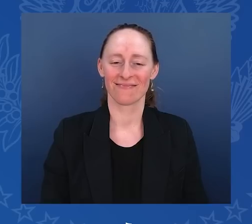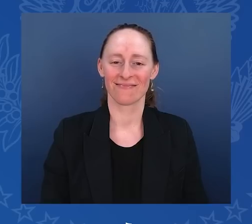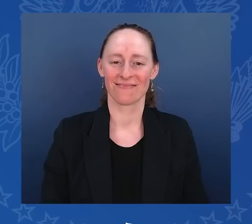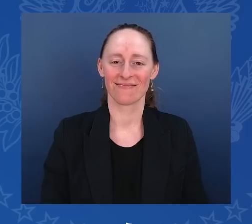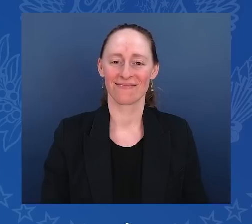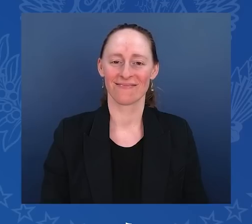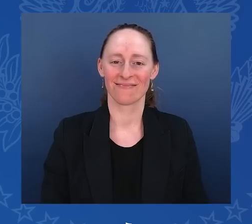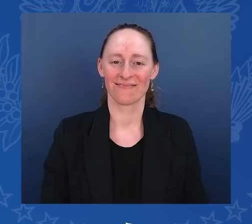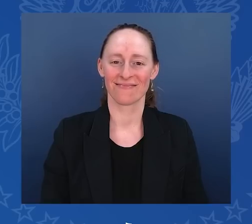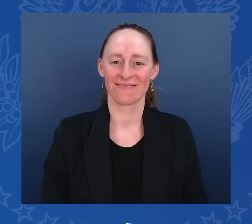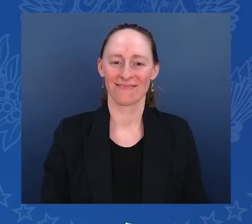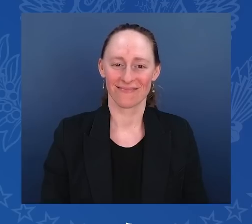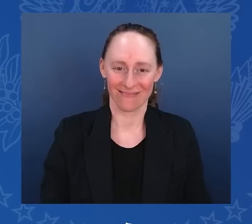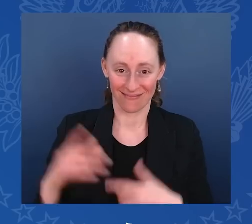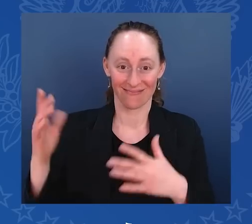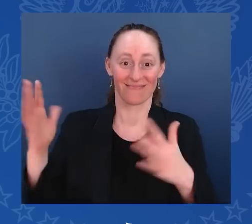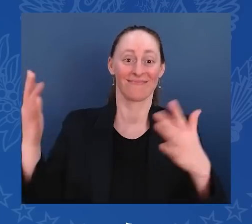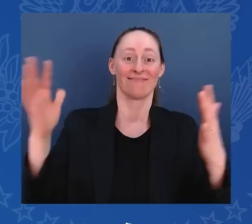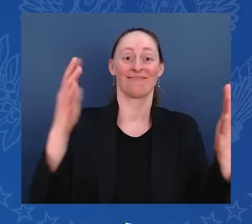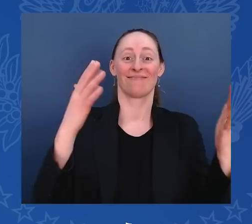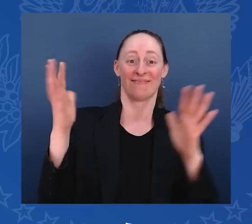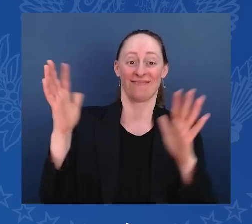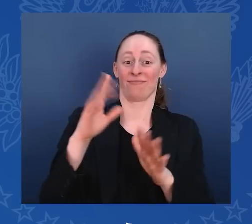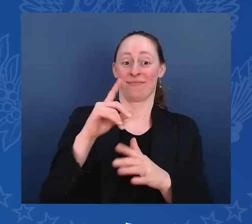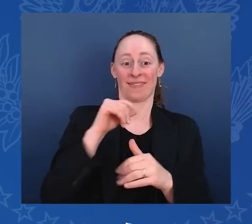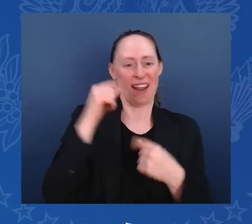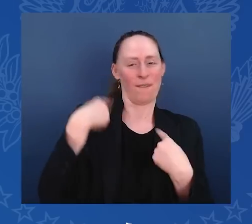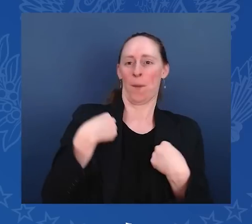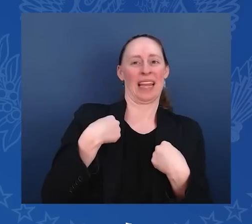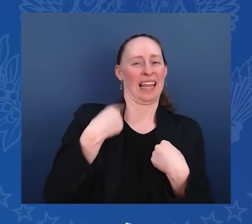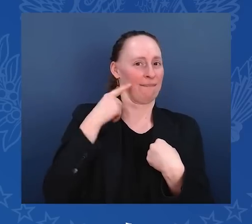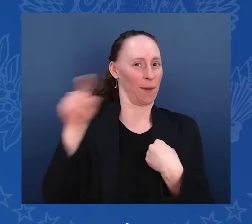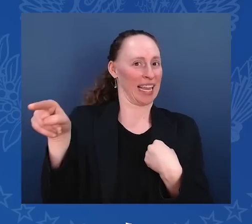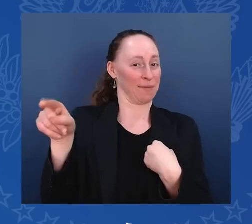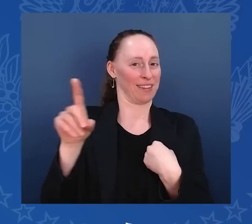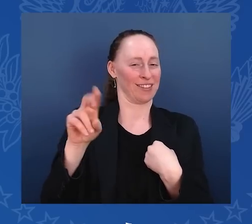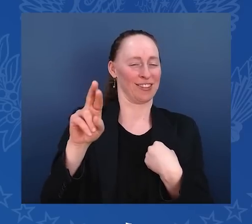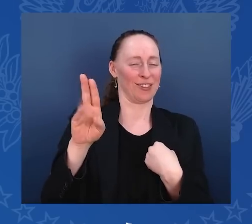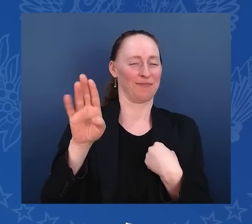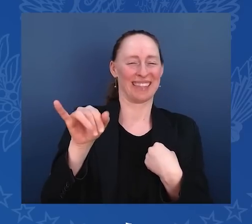Senator Durbin: Mr. President, in confirming 235 lifetime judges